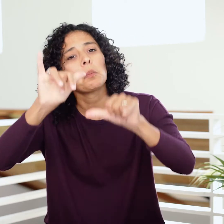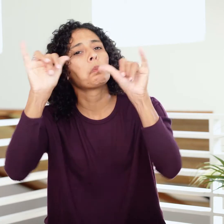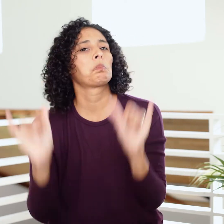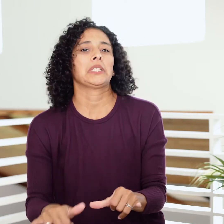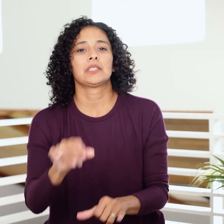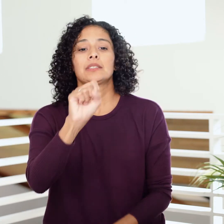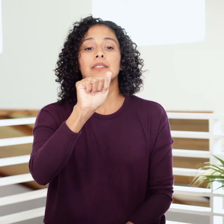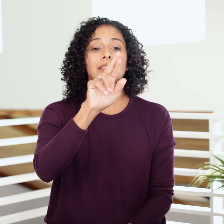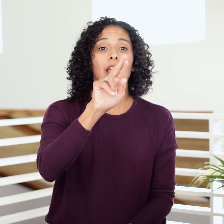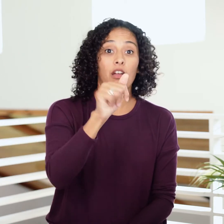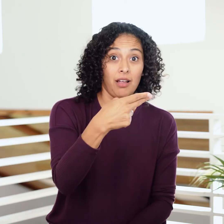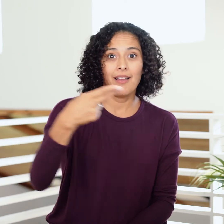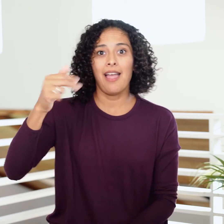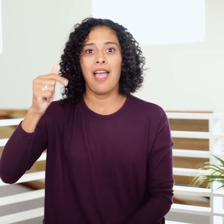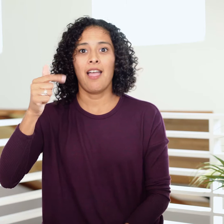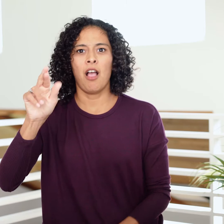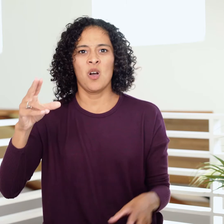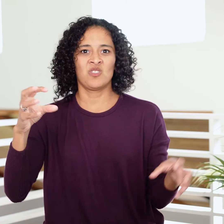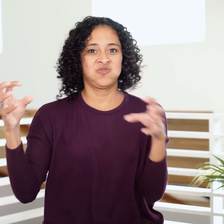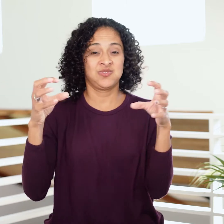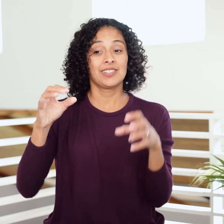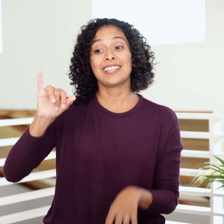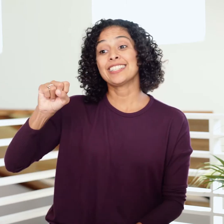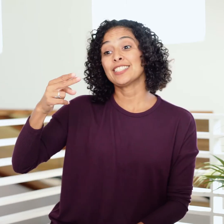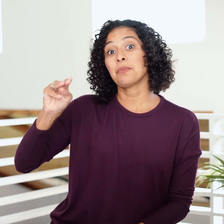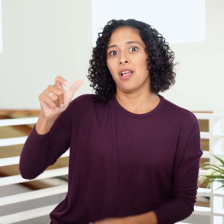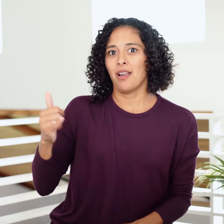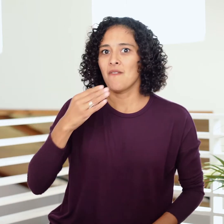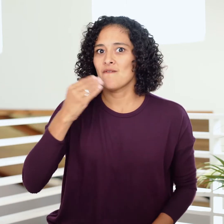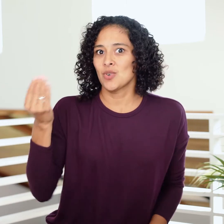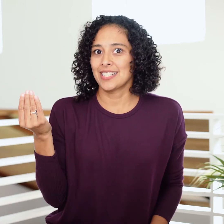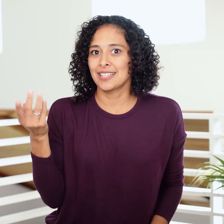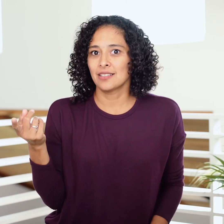it throws fuel on the fire between Sarah and Hagar and the now 14-year old Ishmael.